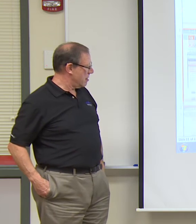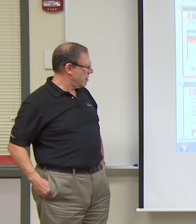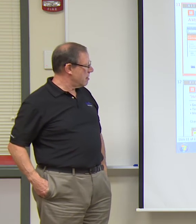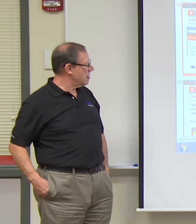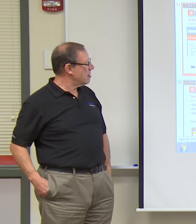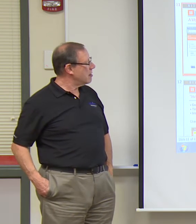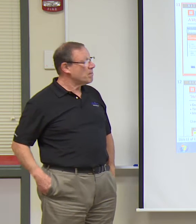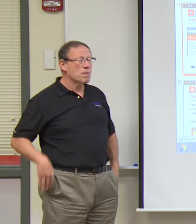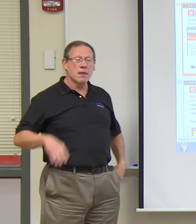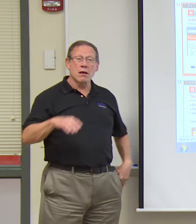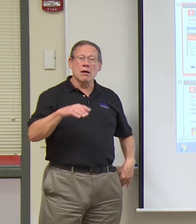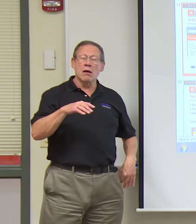So, one thing I do want to talk about